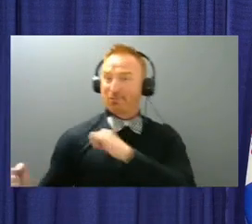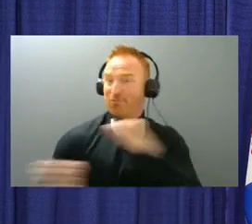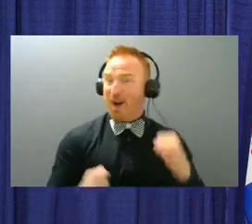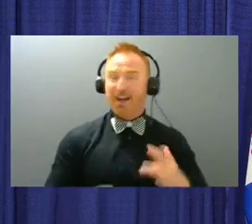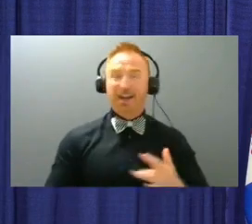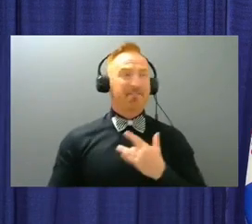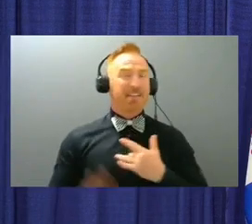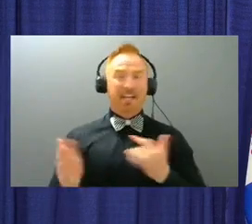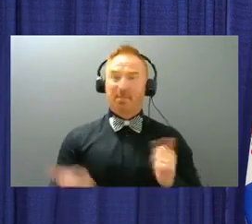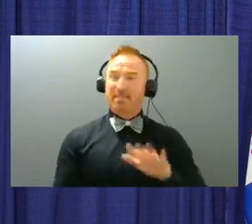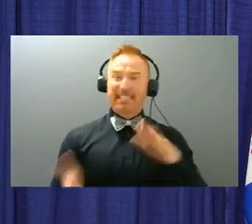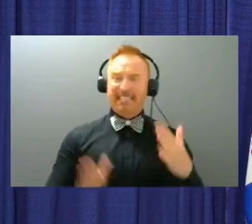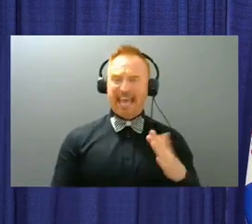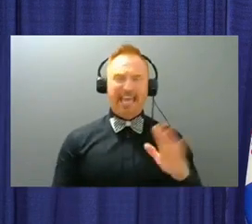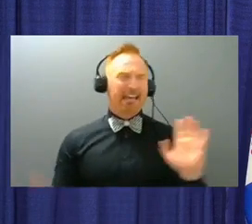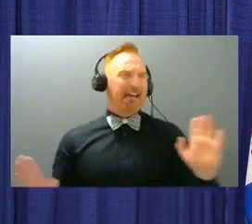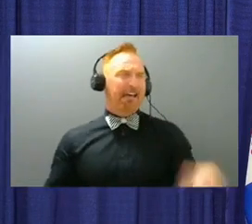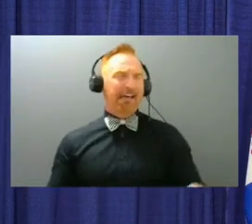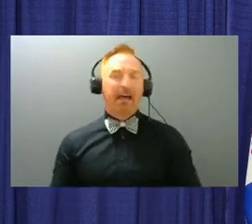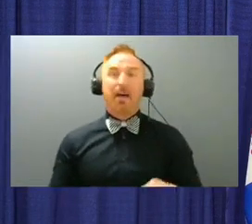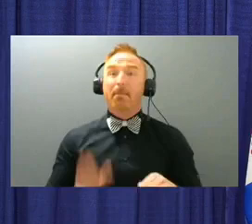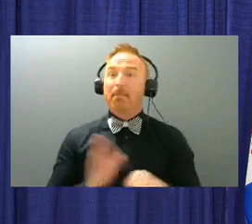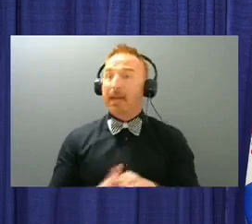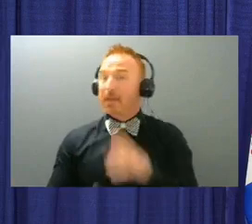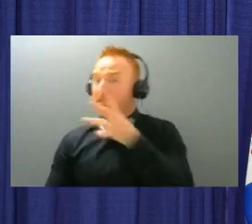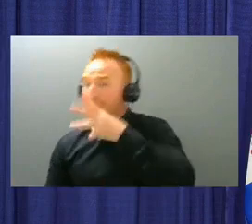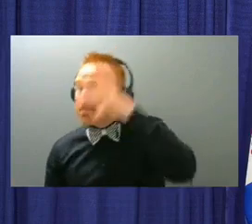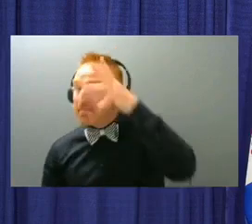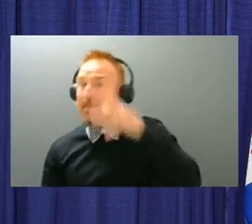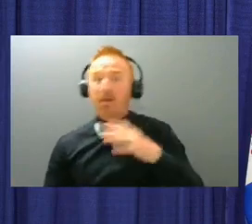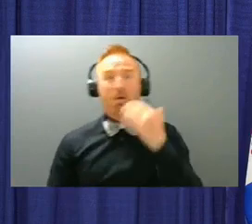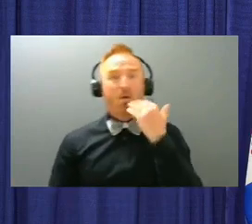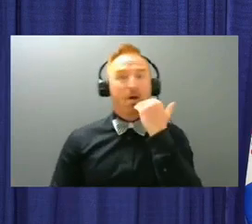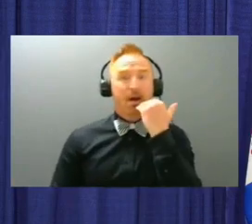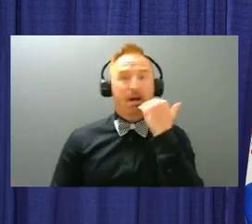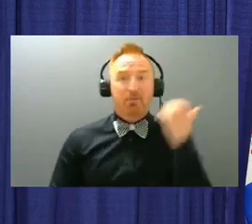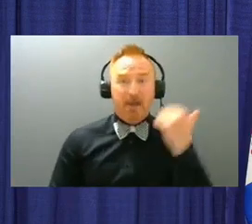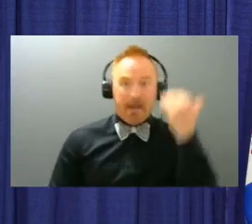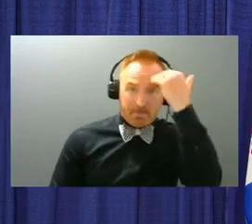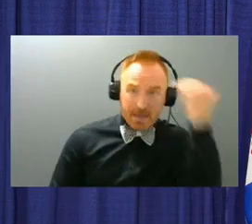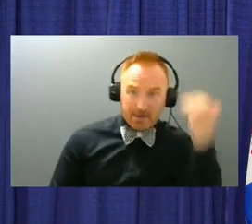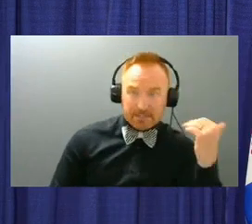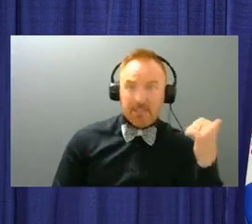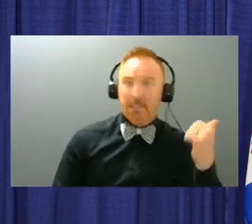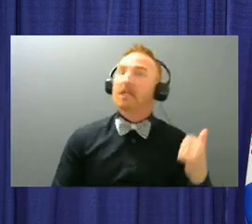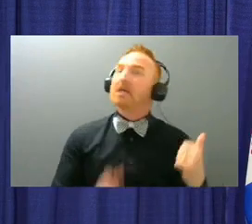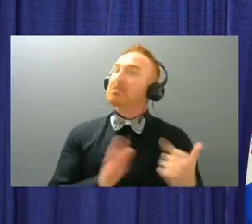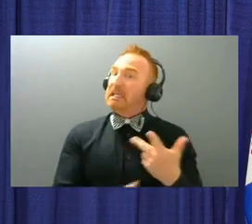invincible, their parents and grandparents may not be. Though they may need reminding